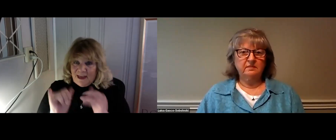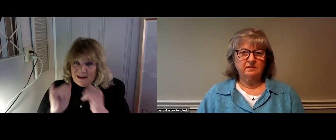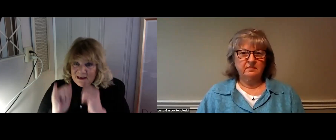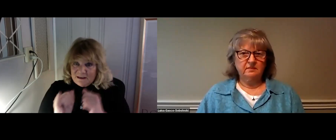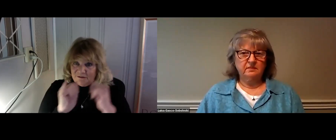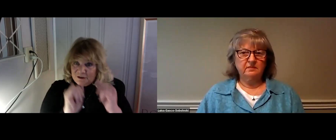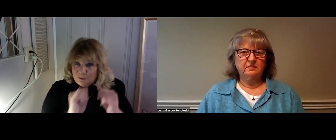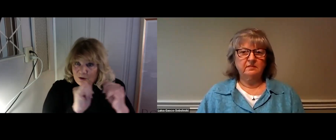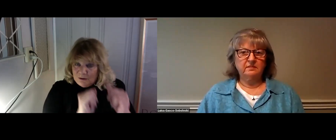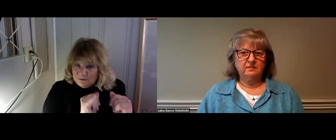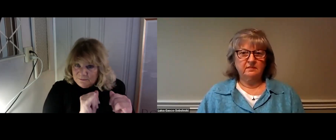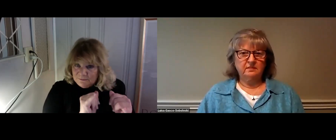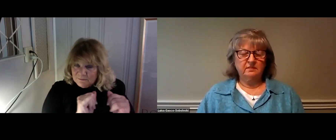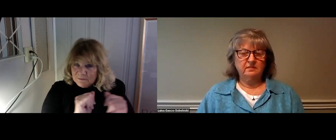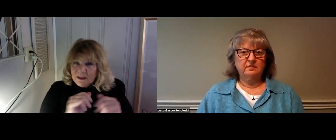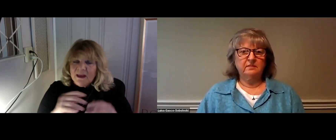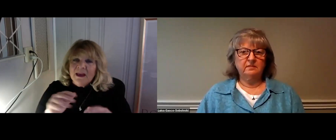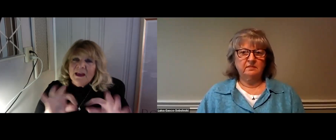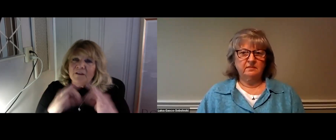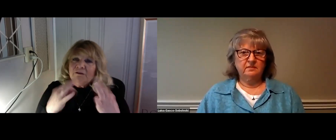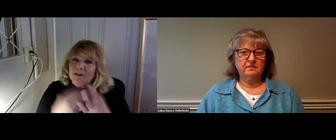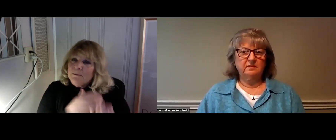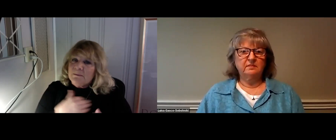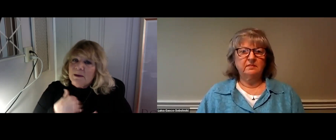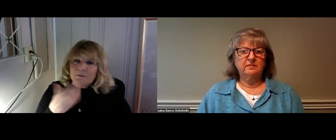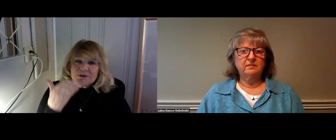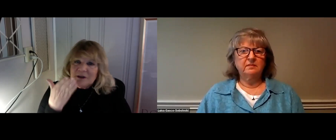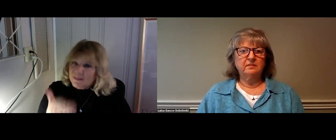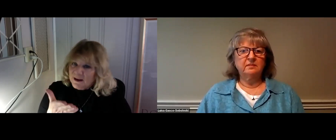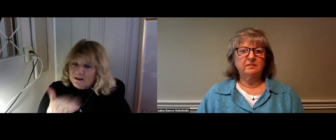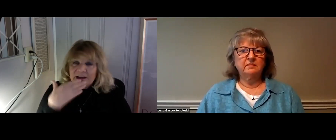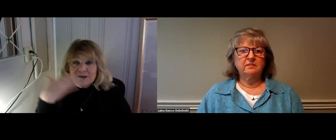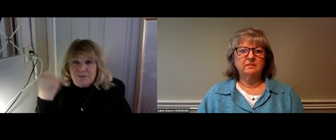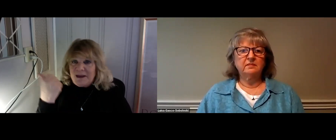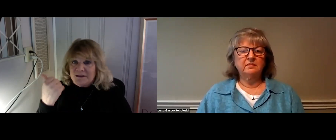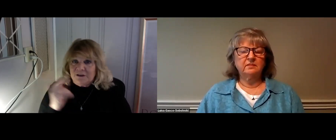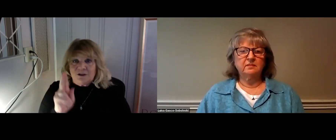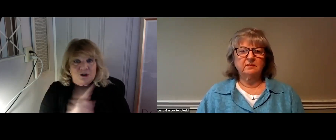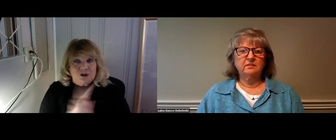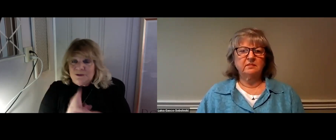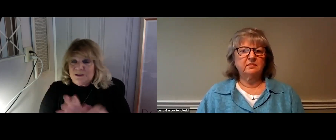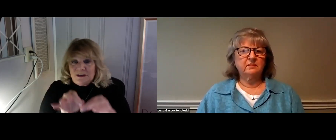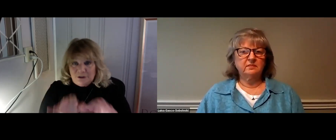If family members are there it's best to just use the interpreter.